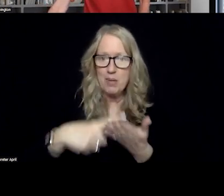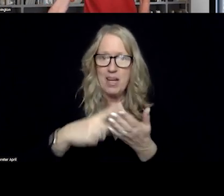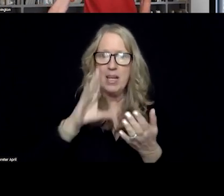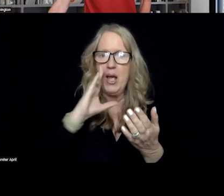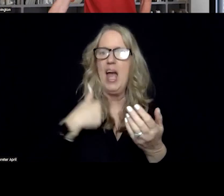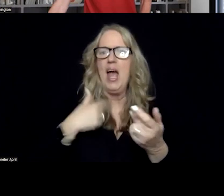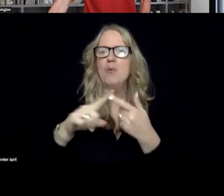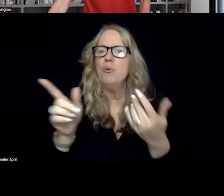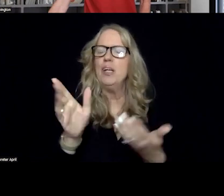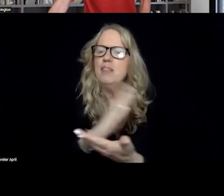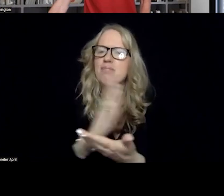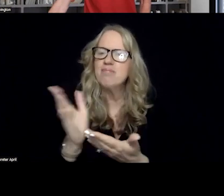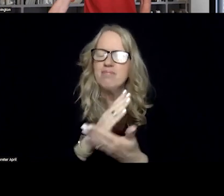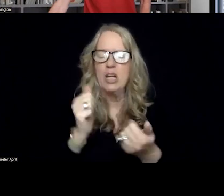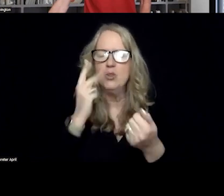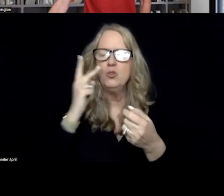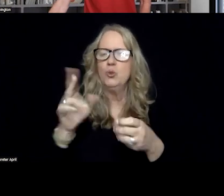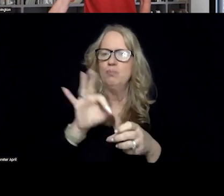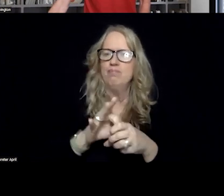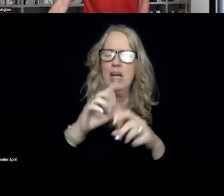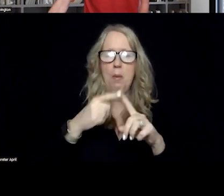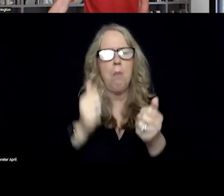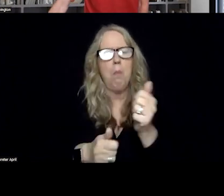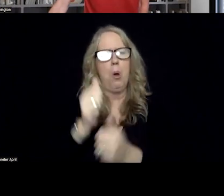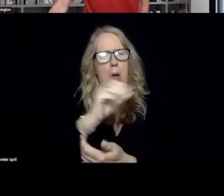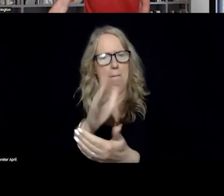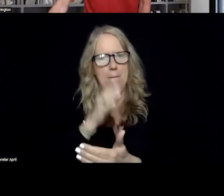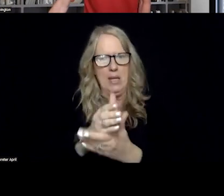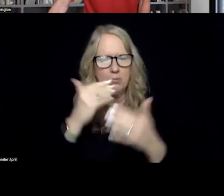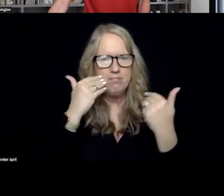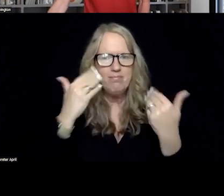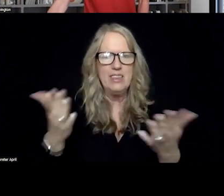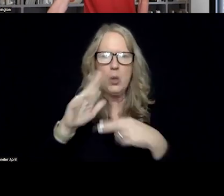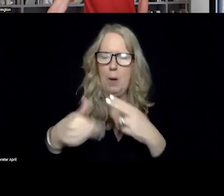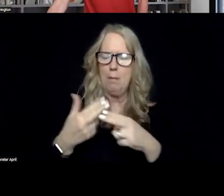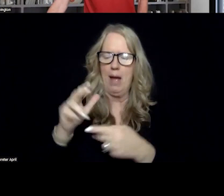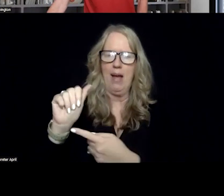THAT AND MOST OF YOU WERE IN THE MIDDLE. I DON'T KNOW ABOUT AI. WE HAVE STRONG